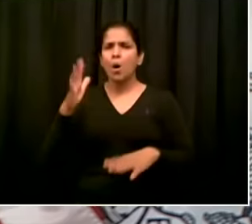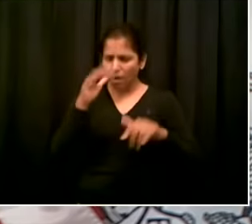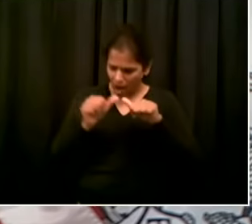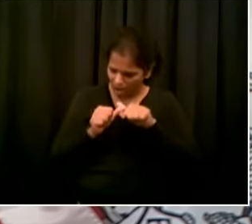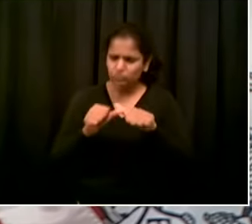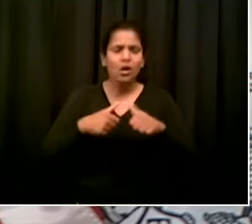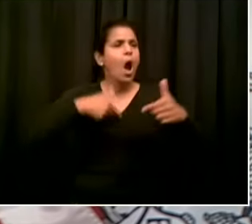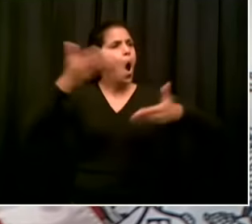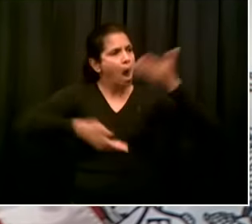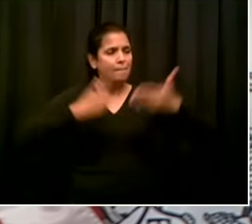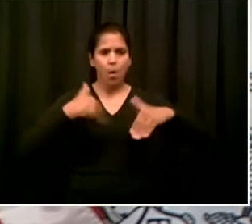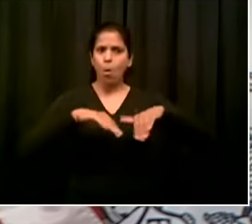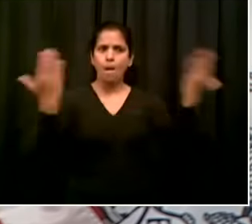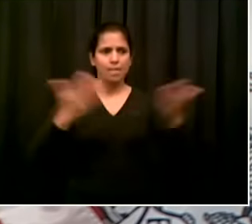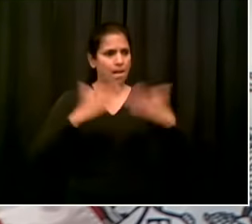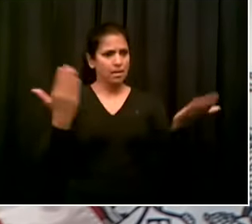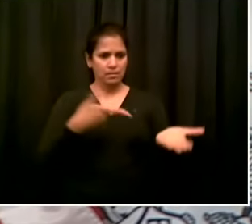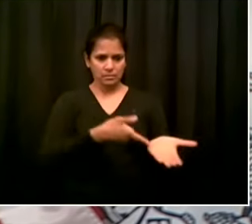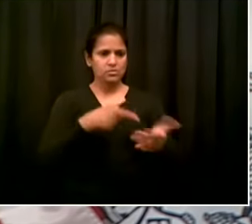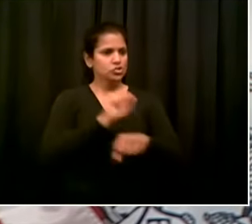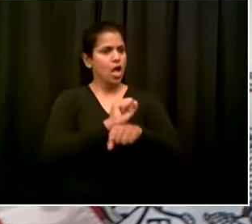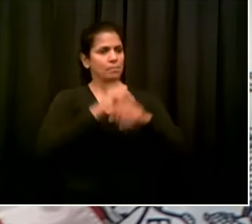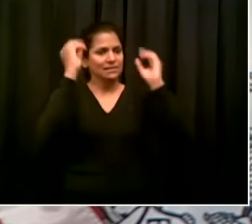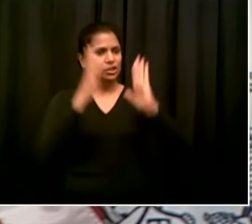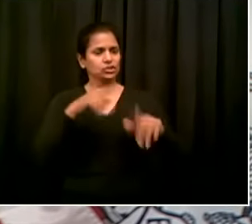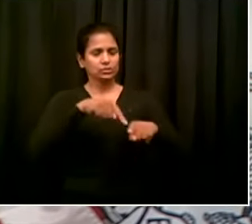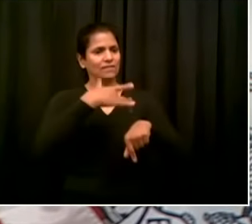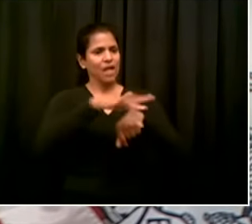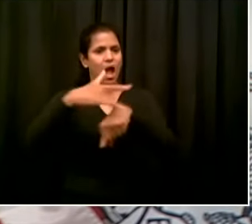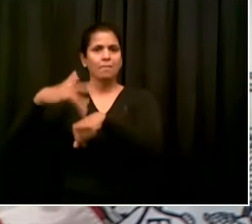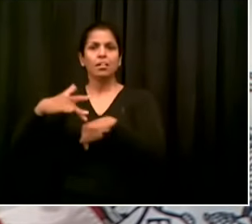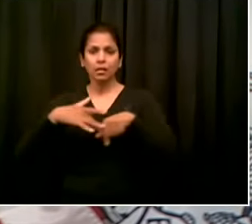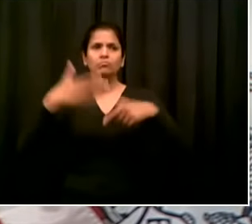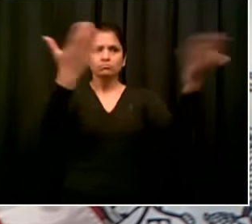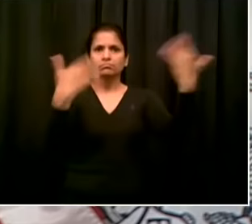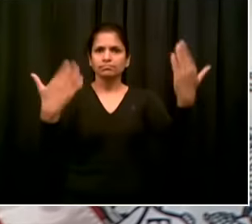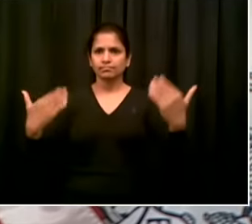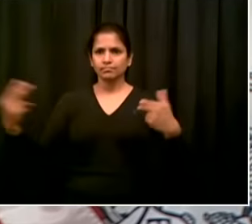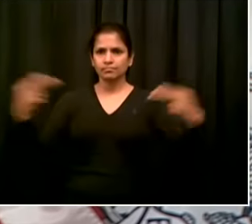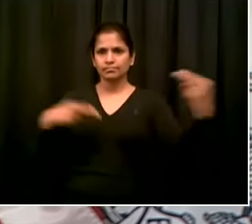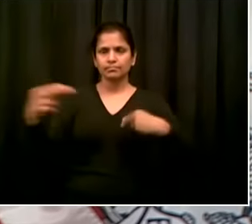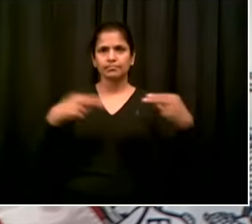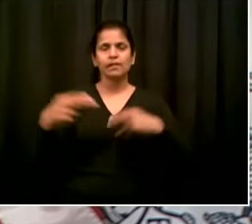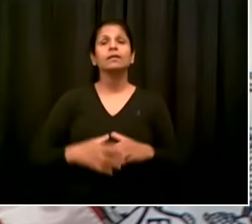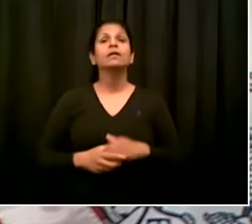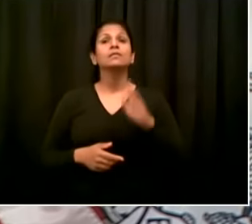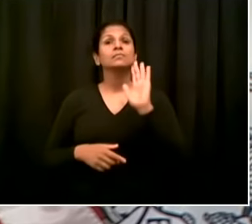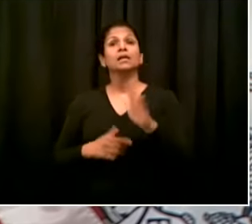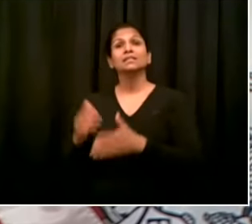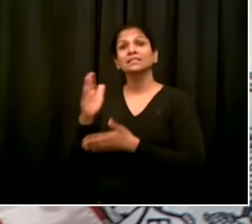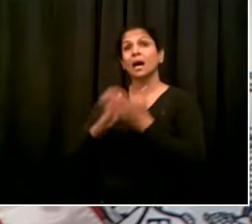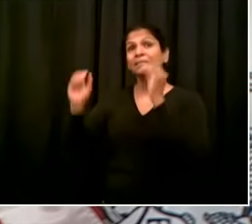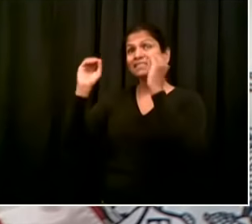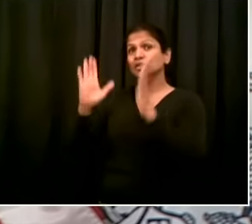TECAHES RHAHS A D TO FIGURE OUT IN PERSON LEARNING AND BLENDED